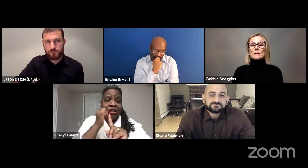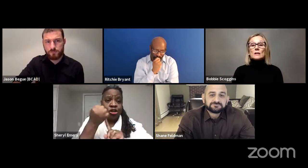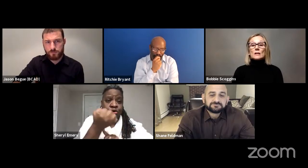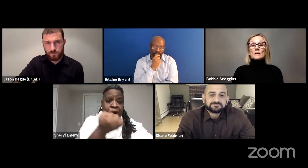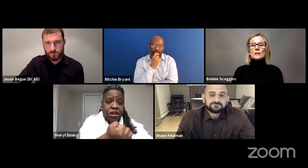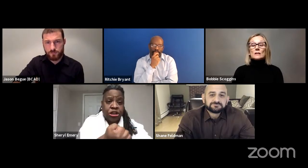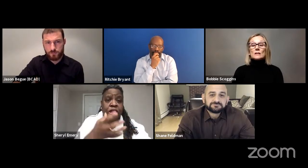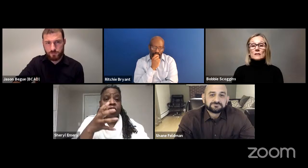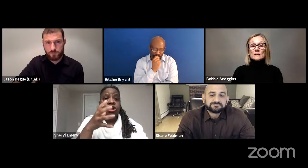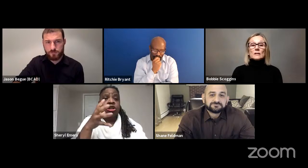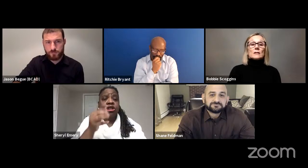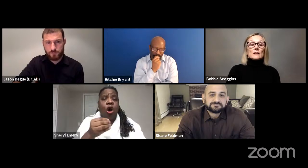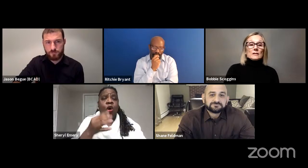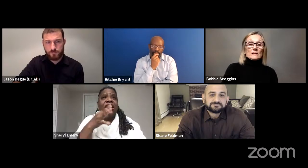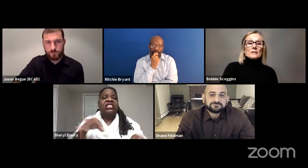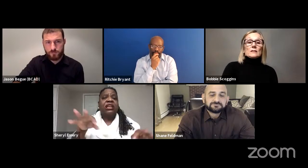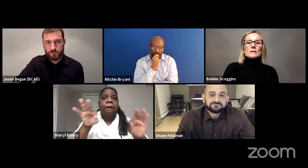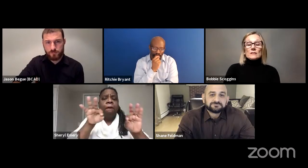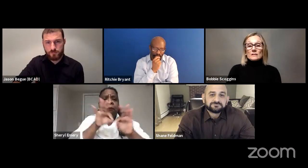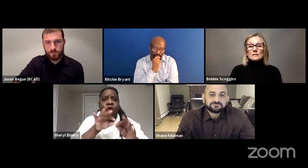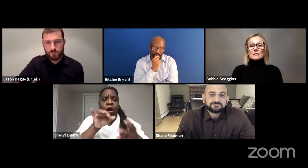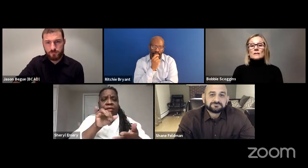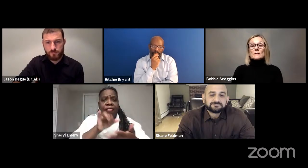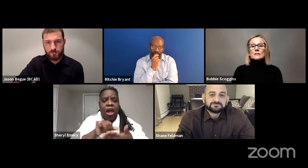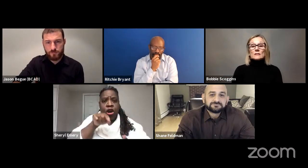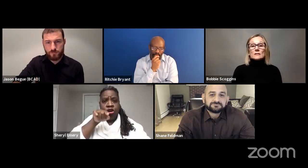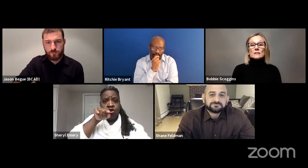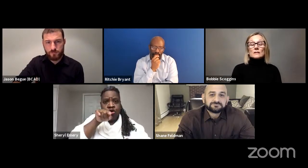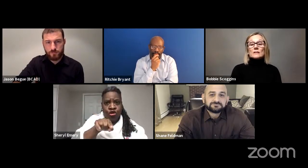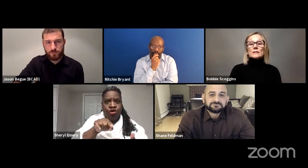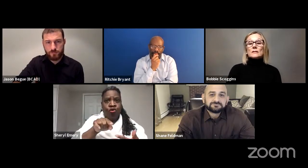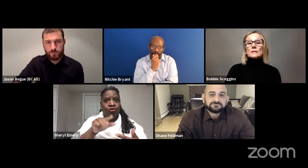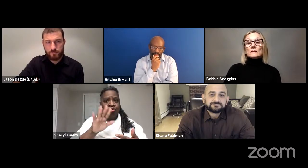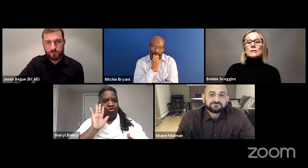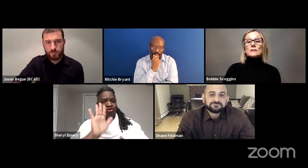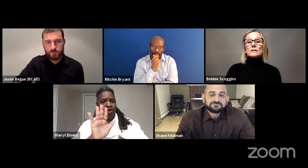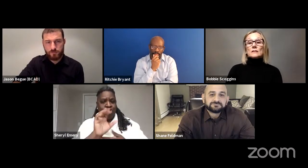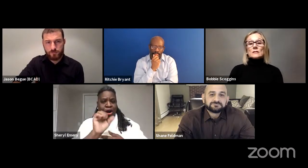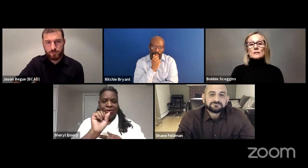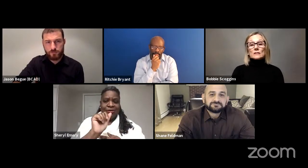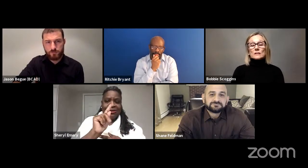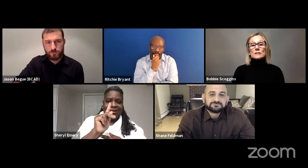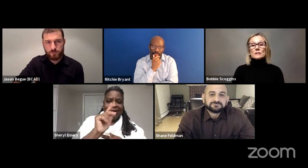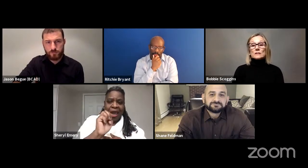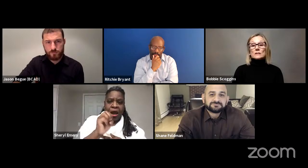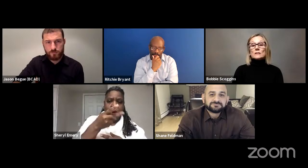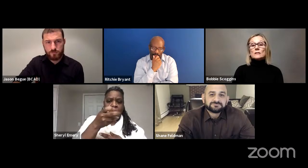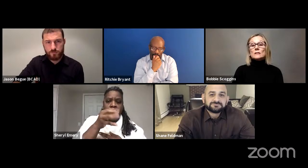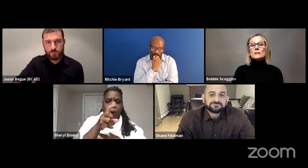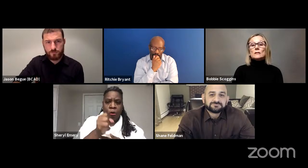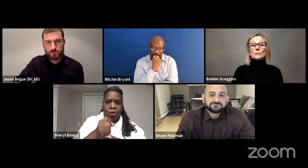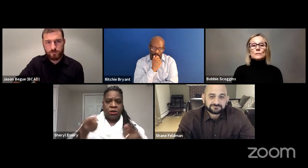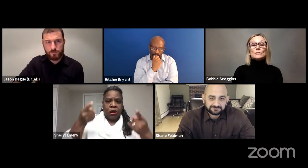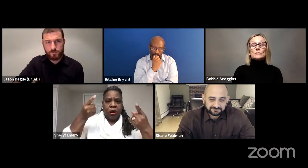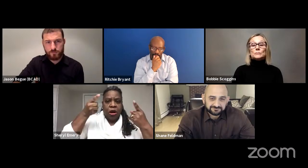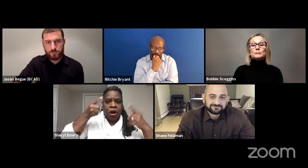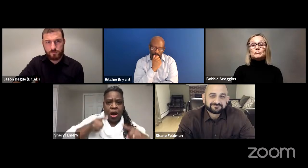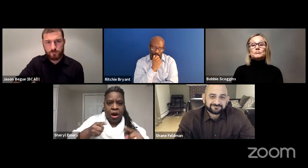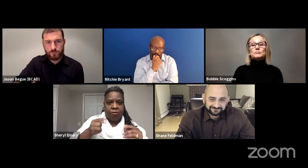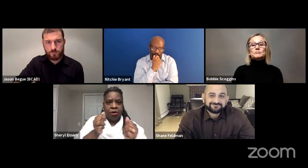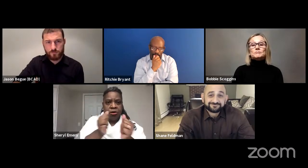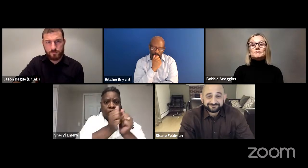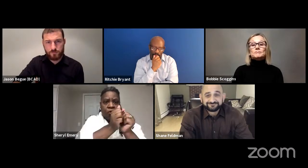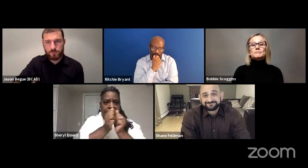individuals in a variety of situations. So it is critical, it is critical that your stakeholders